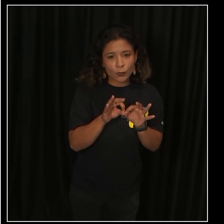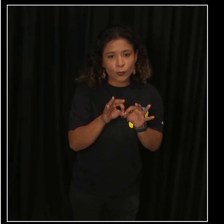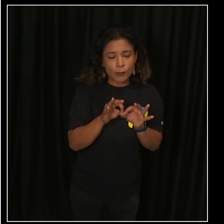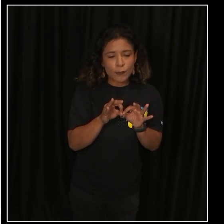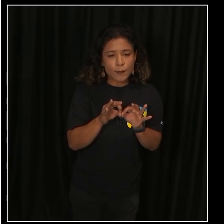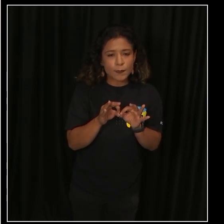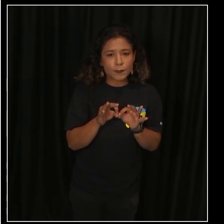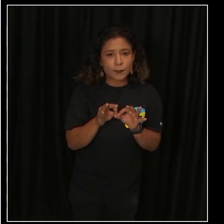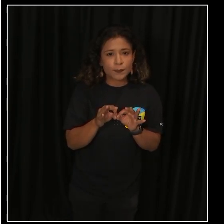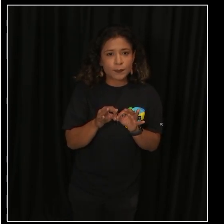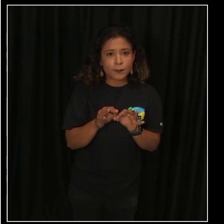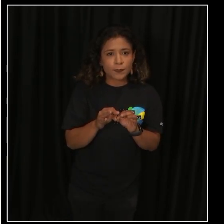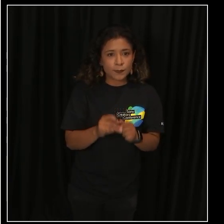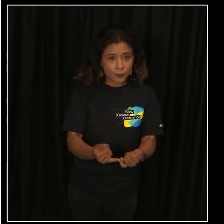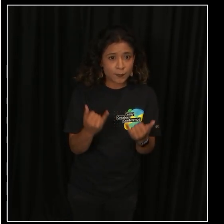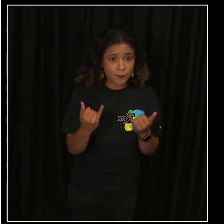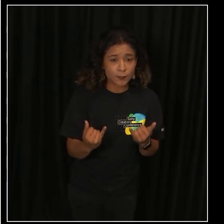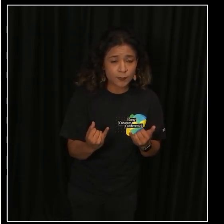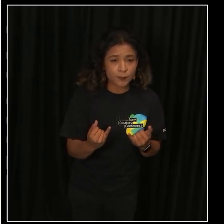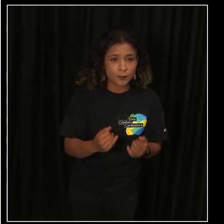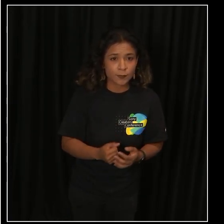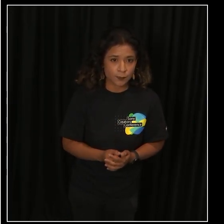Now let’s look at the actual implementation